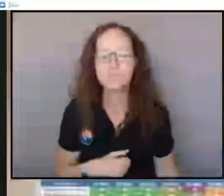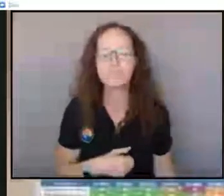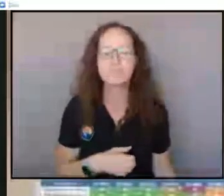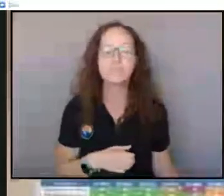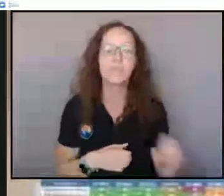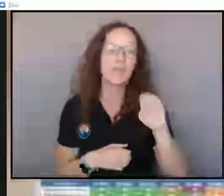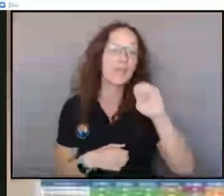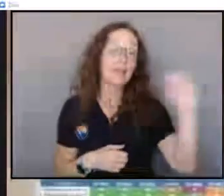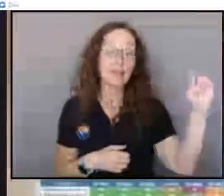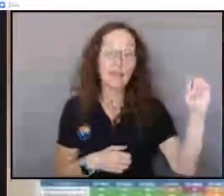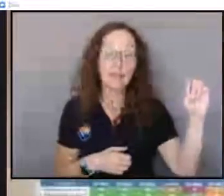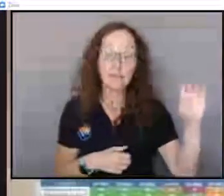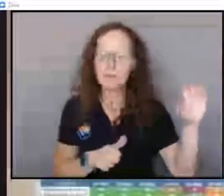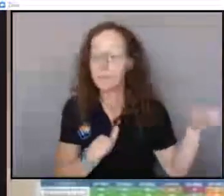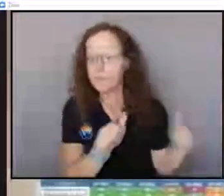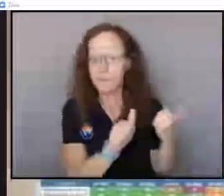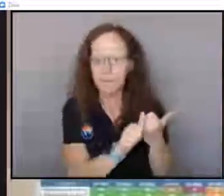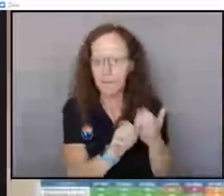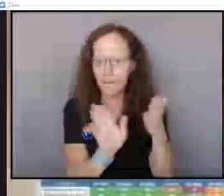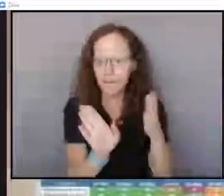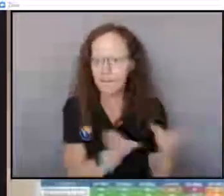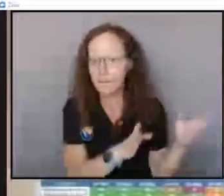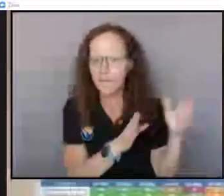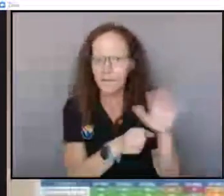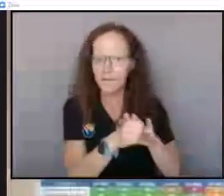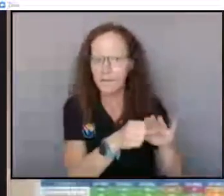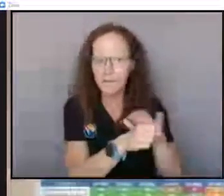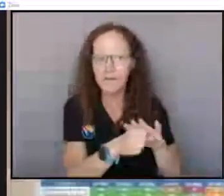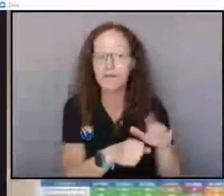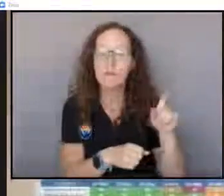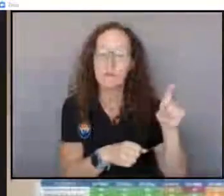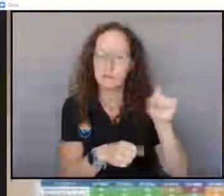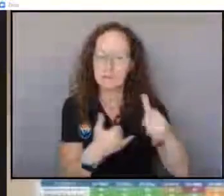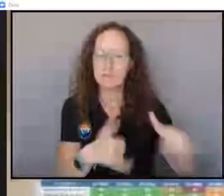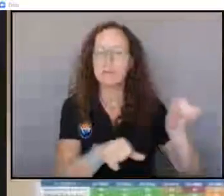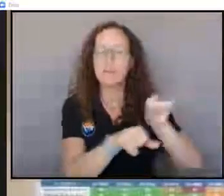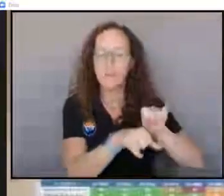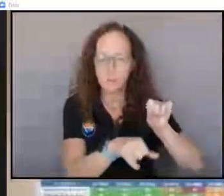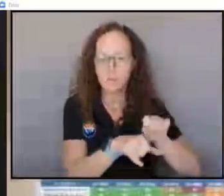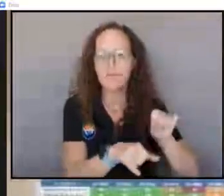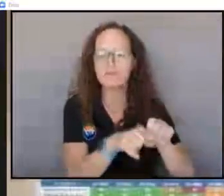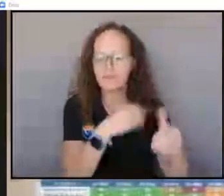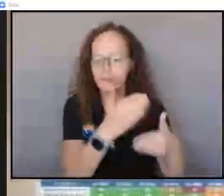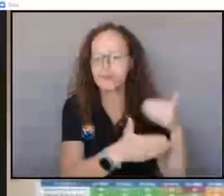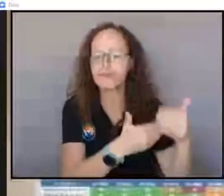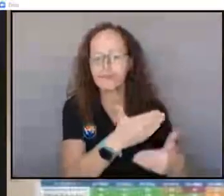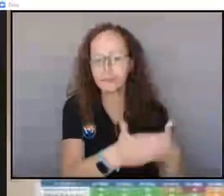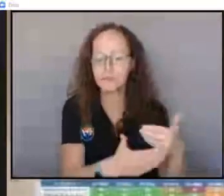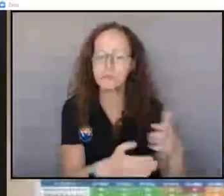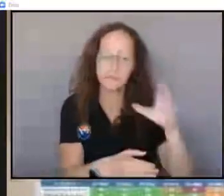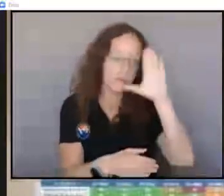THE CREWS HAVE DONE SOME REAL GOOD WORK AND WE ARE AT THE POINT NOW WHERE WE FEEL CONFIDENT THE LINES THEY